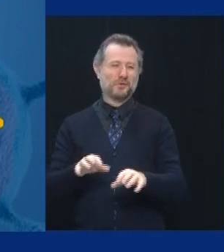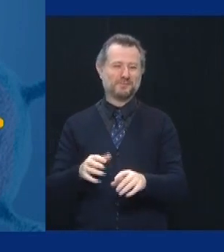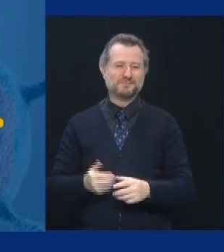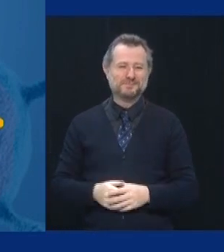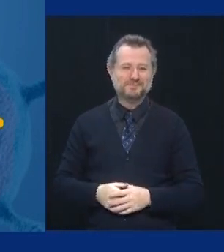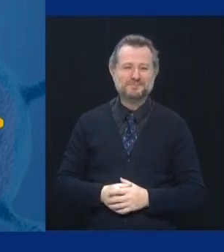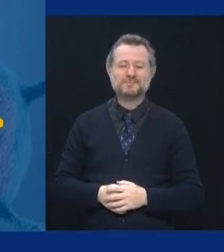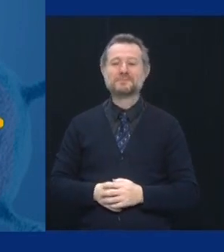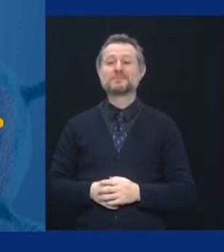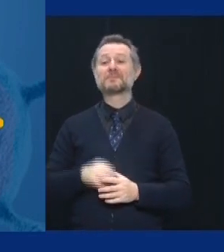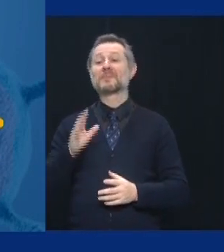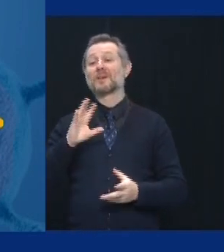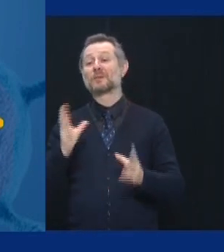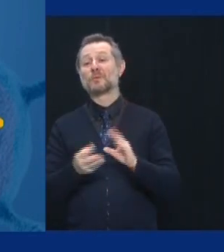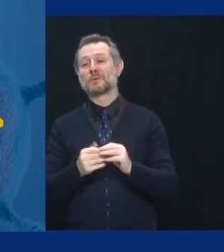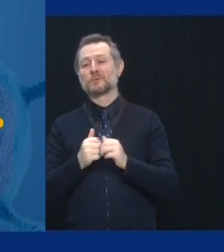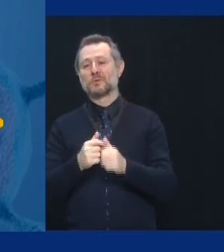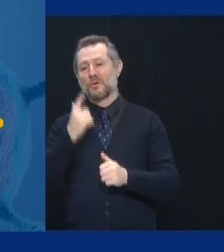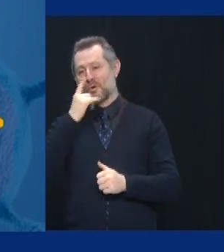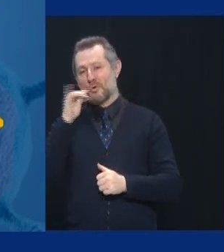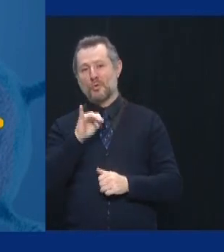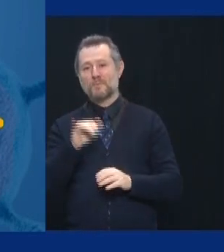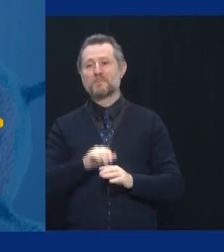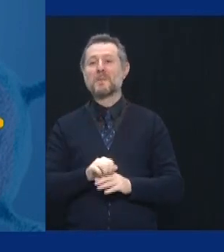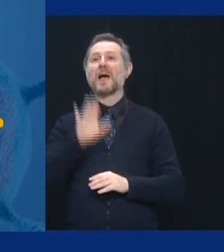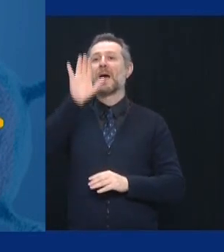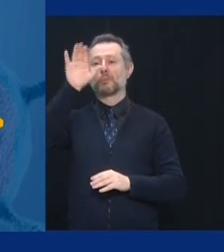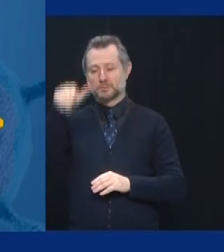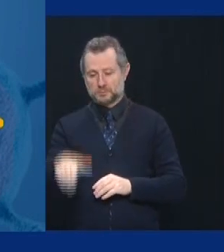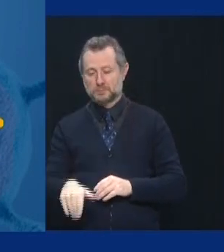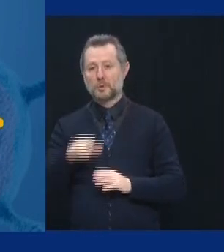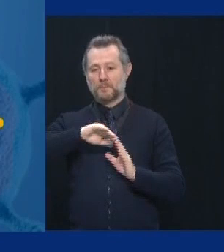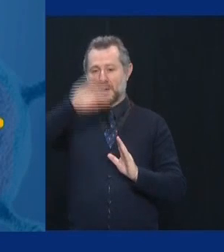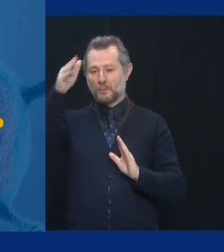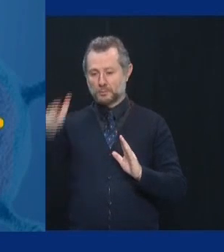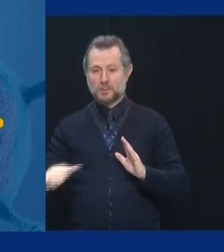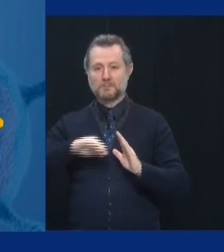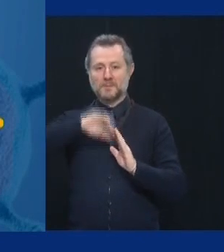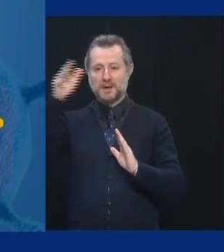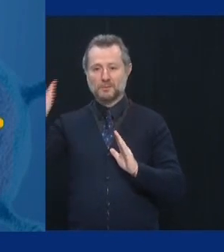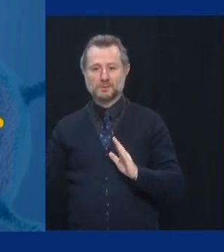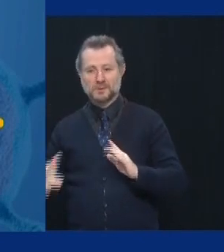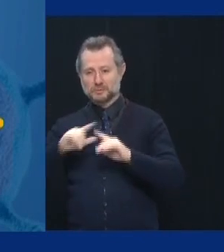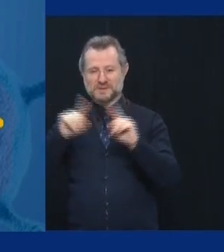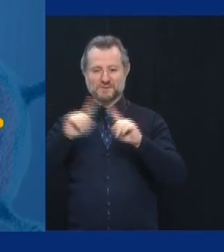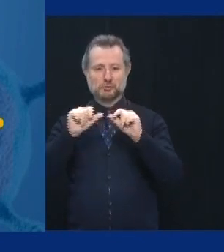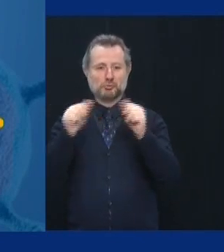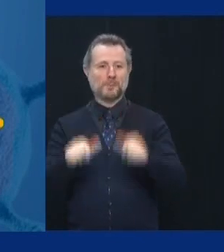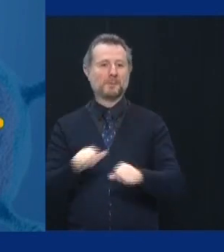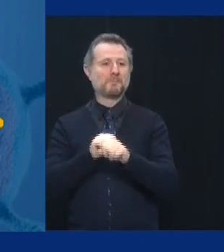THAT'S ALL REFLECTIVE OF COMMUNITY BEHAVIOR. IT LOOKED LIKE YOU PUT THEM ALL MOUNTAIN